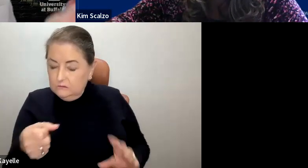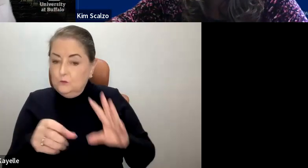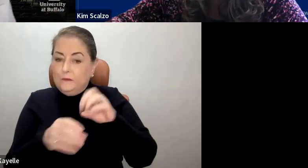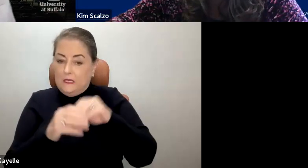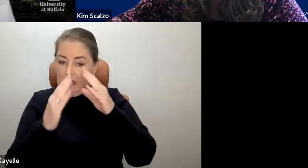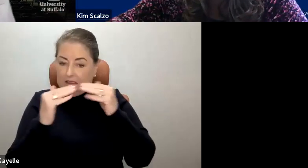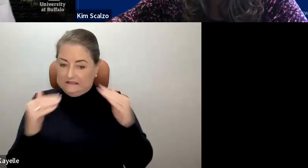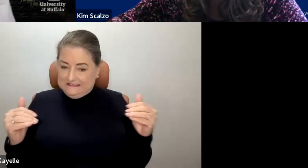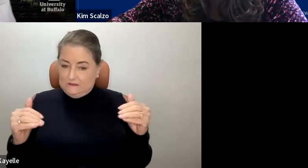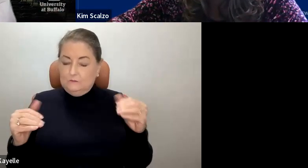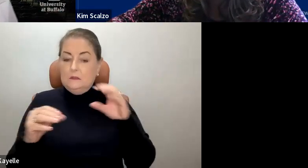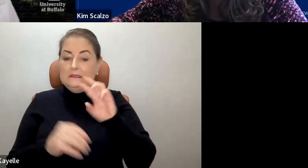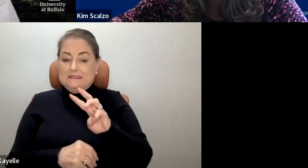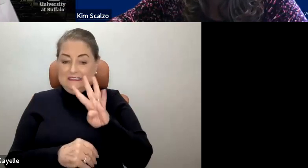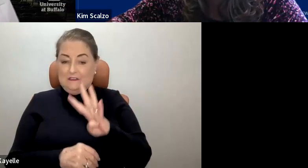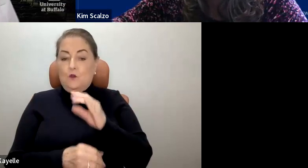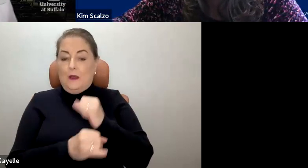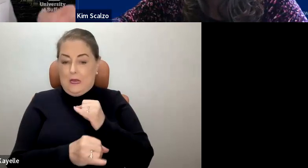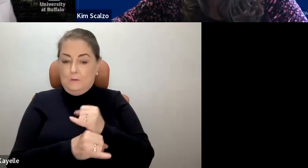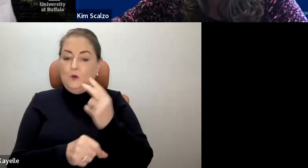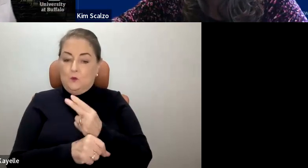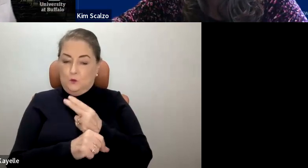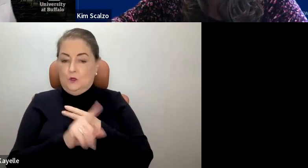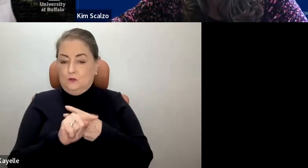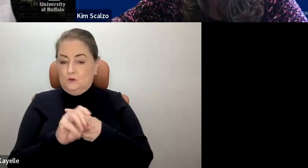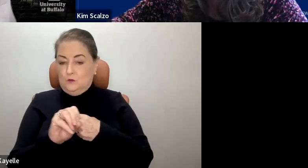and 64 campuses, using a tool rather than an individual